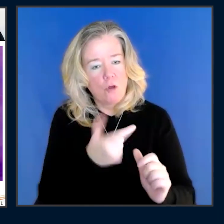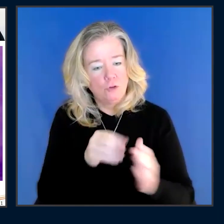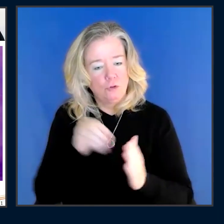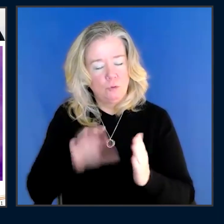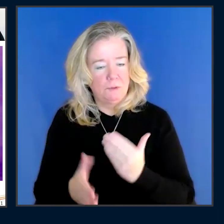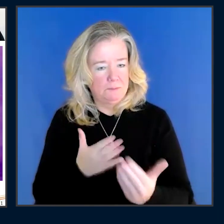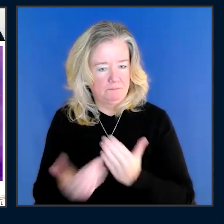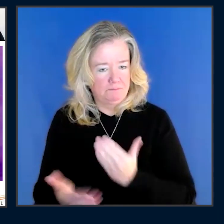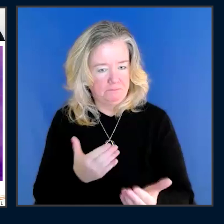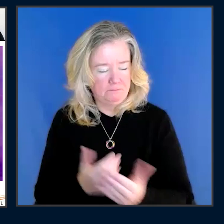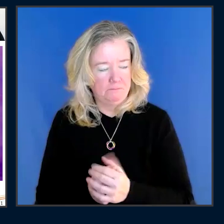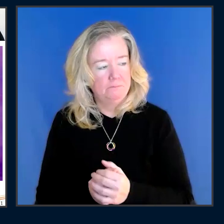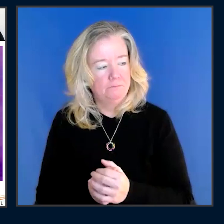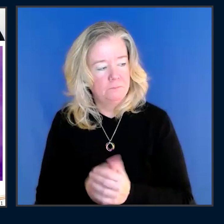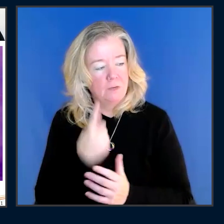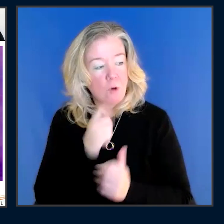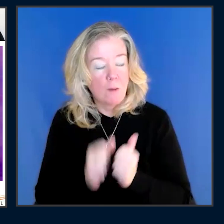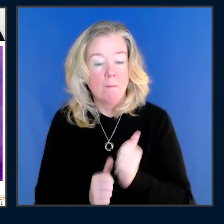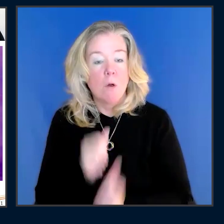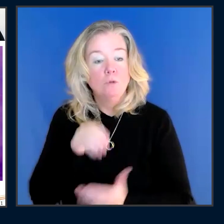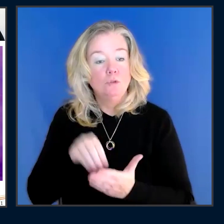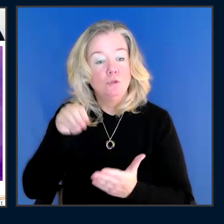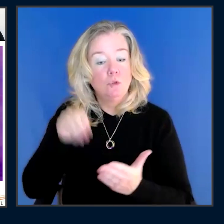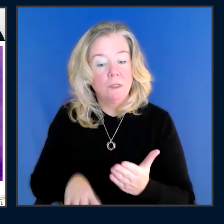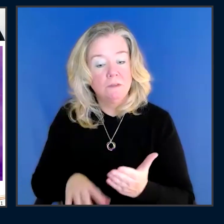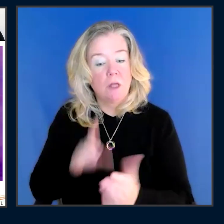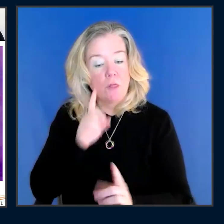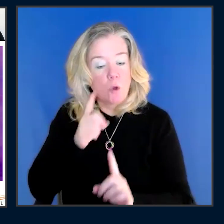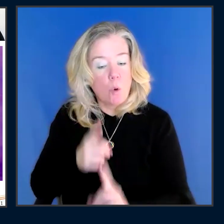for all students. For most students,